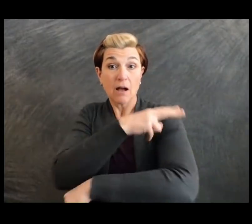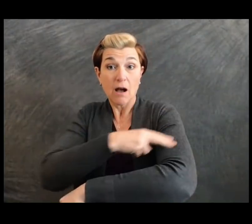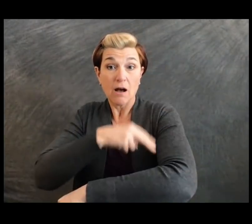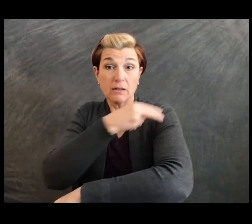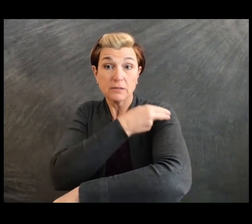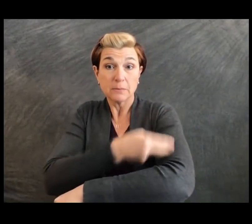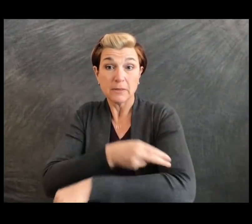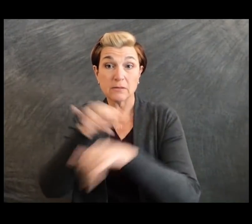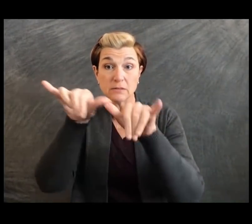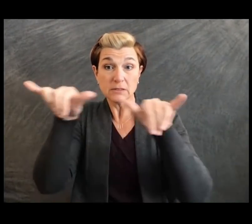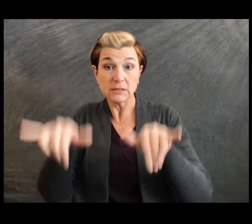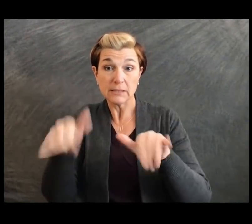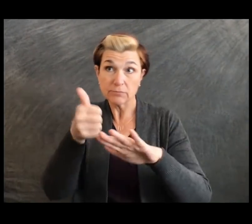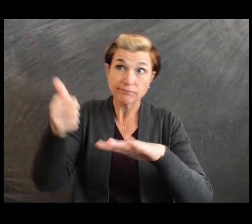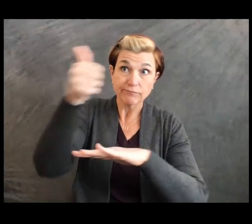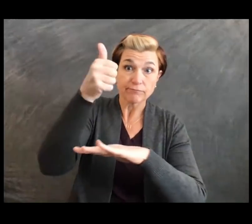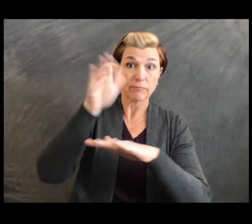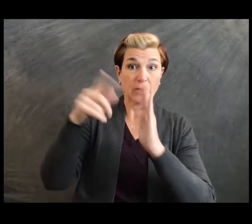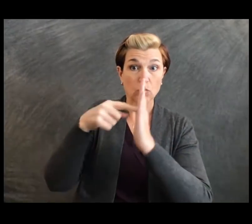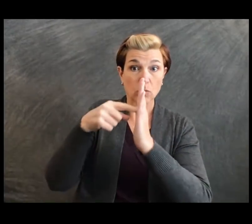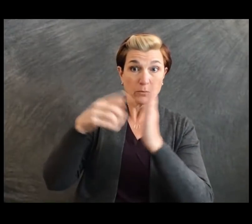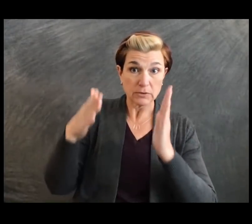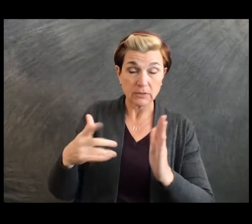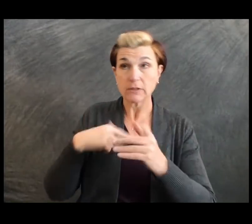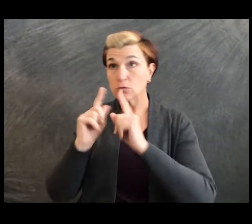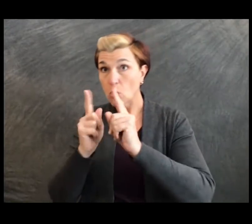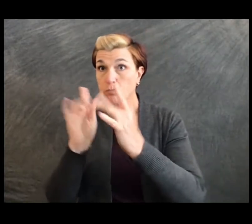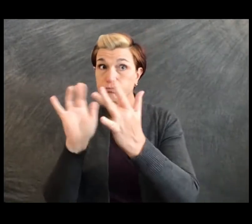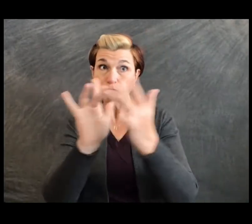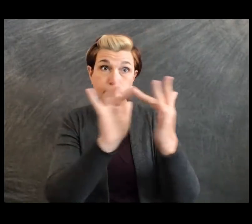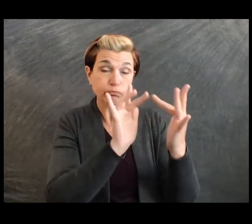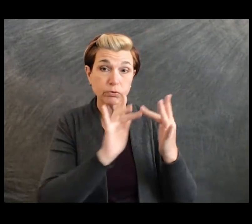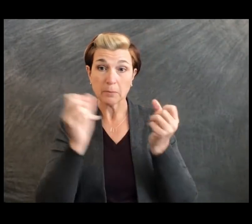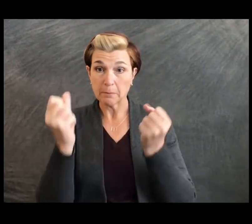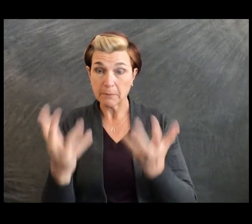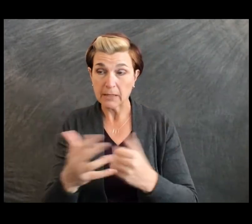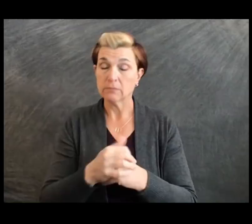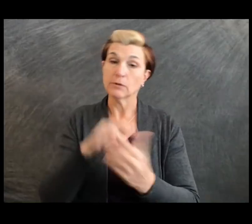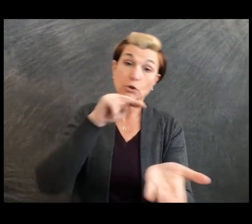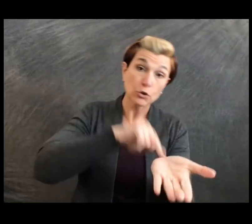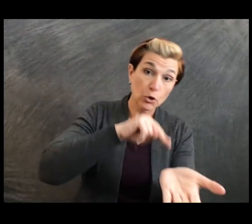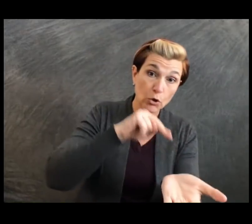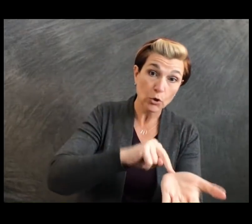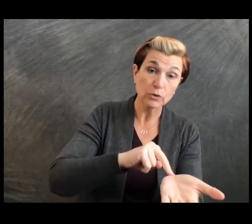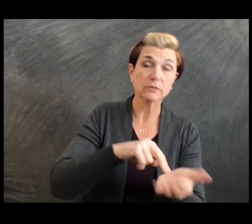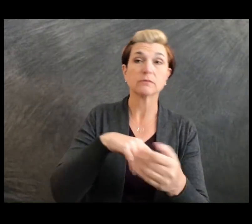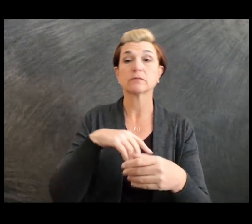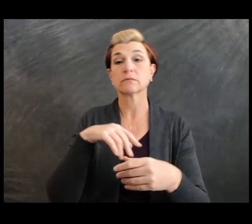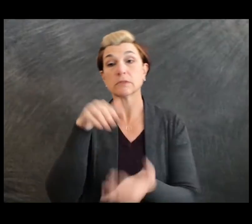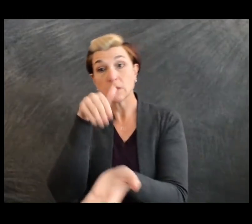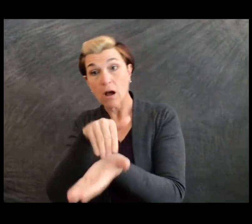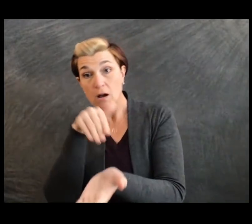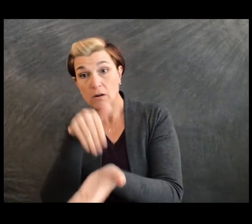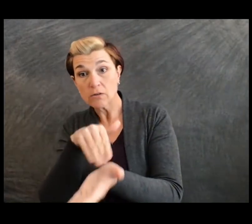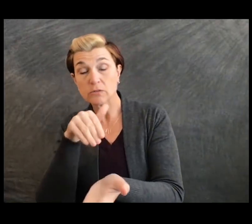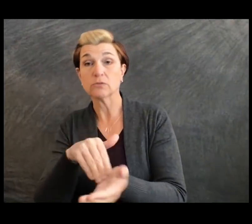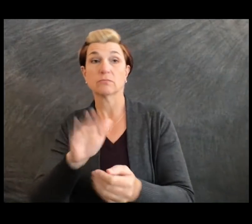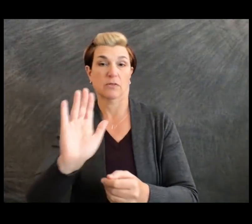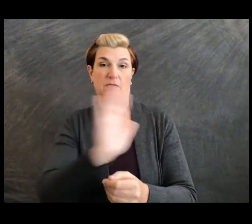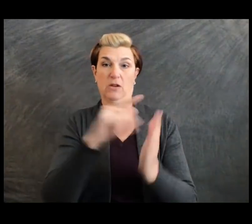spoke to many of the hospital systems throughout the country nurses and doctors representatives representing hundreds of thousands of nurses and